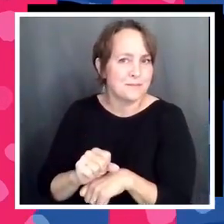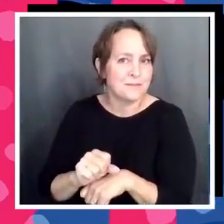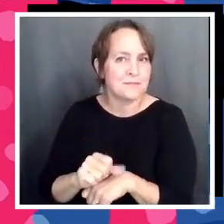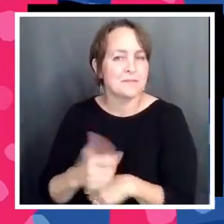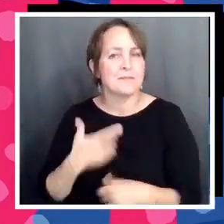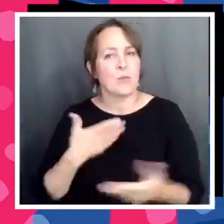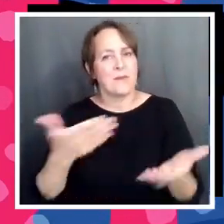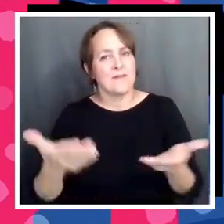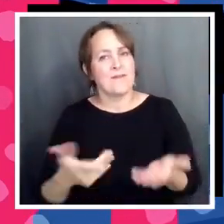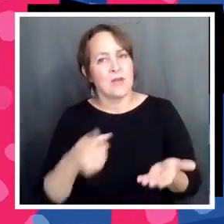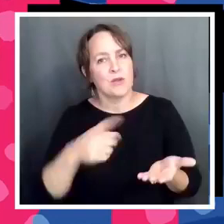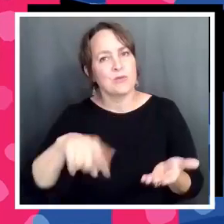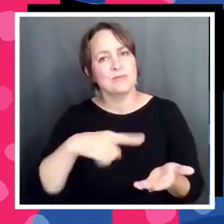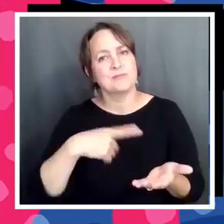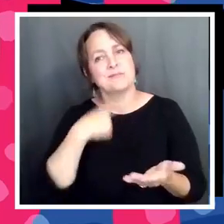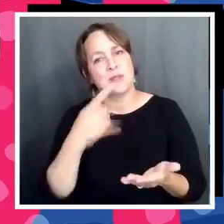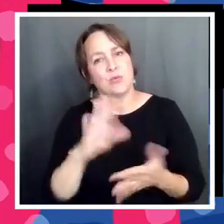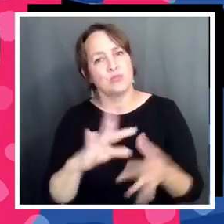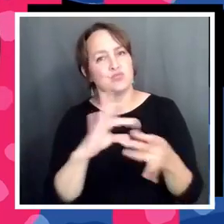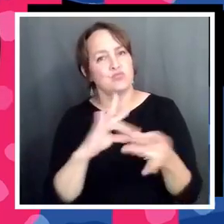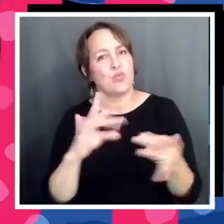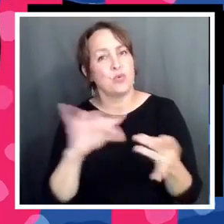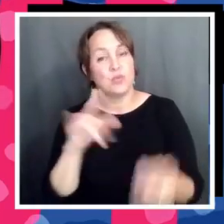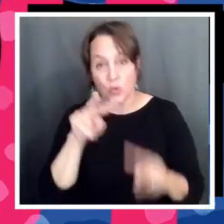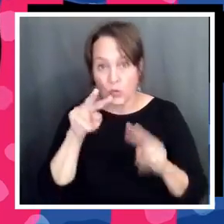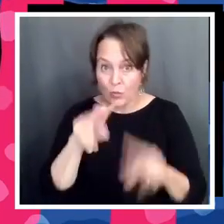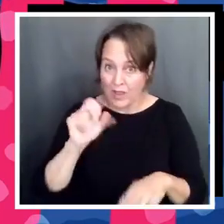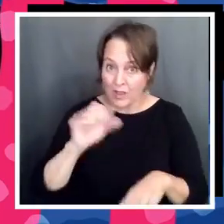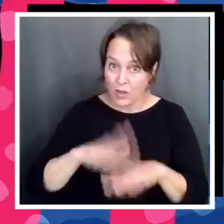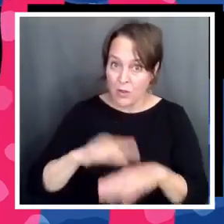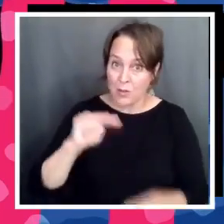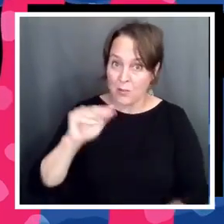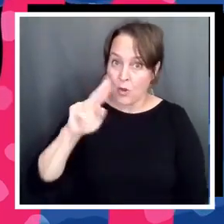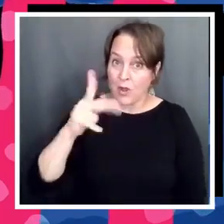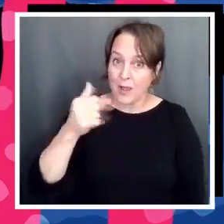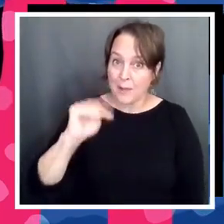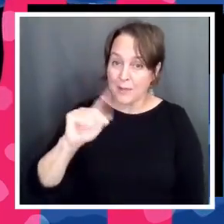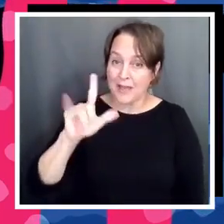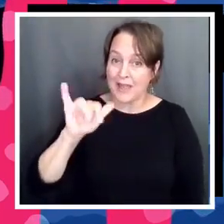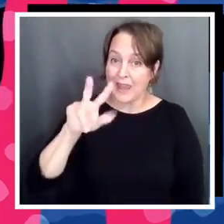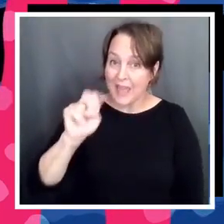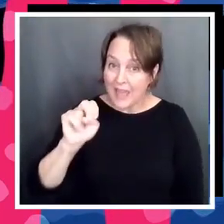MOM'S RISING IS COMMITTED TO BUILDING A MORE FAMILY-FRIENDLY AMERICA. THAT IS A BIG PART OF WHAT THE CHILD TAX CREDIT DOES.